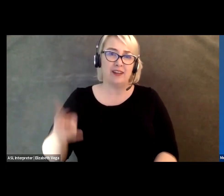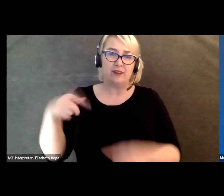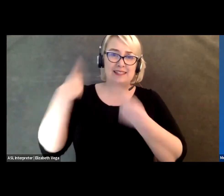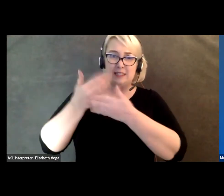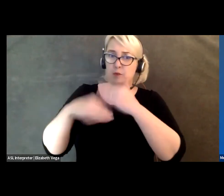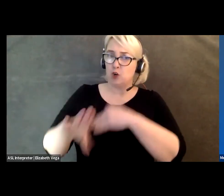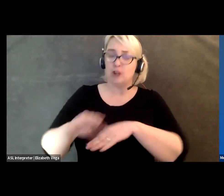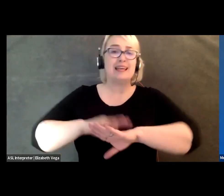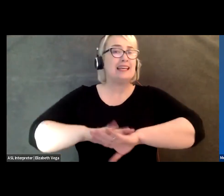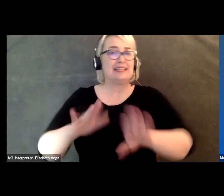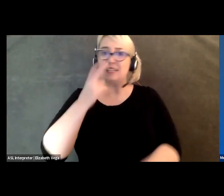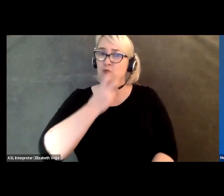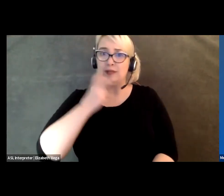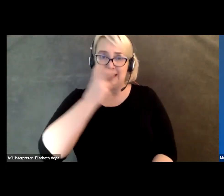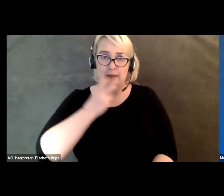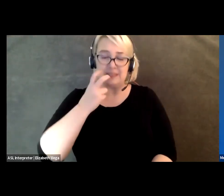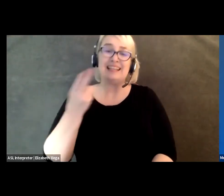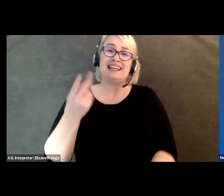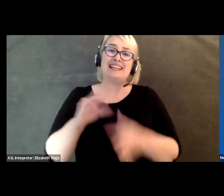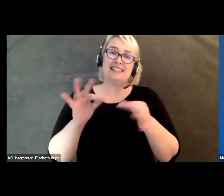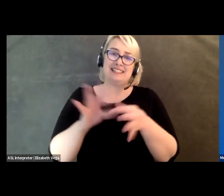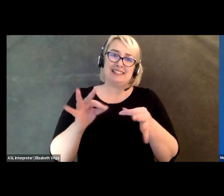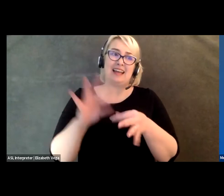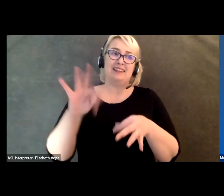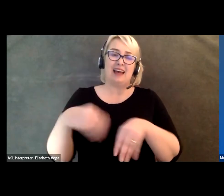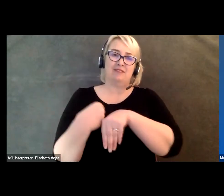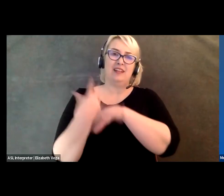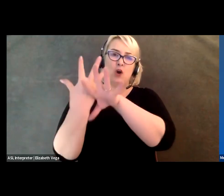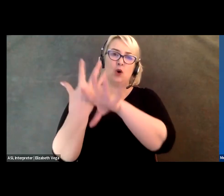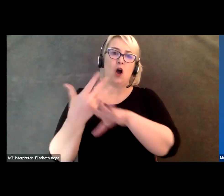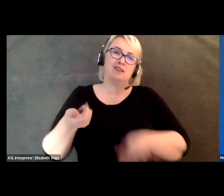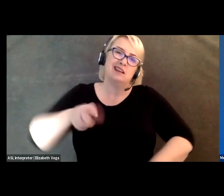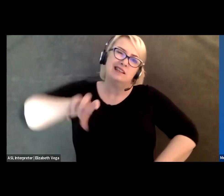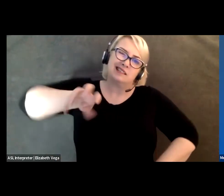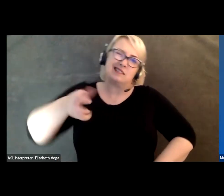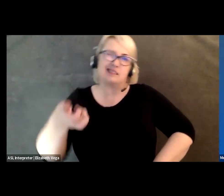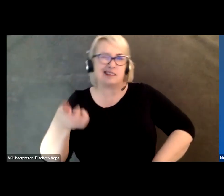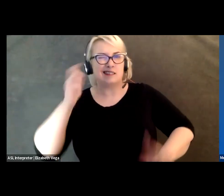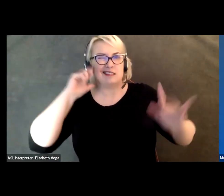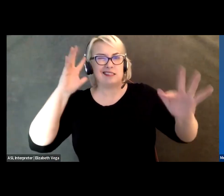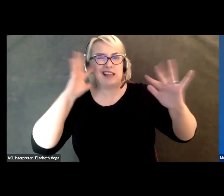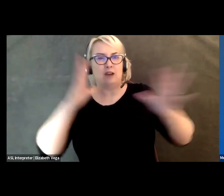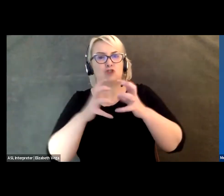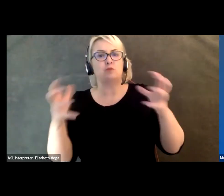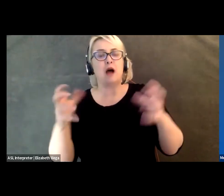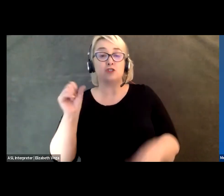video calls magnify the sound too much. So it's important to mute when you're not talking.